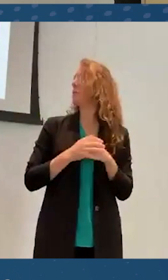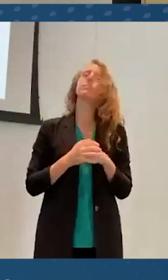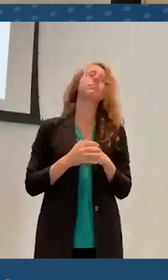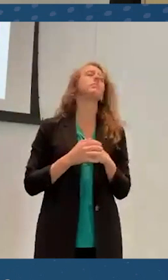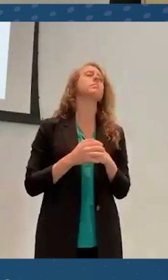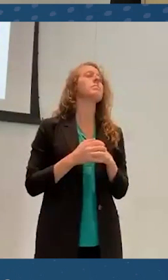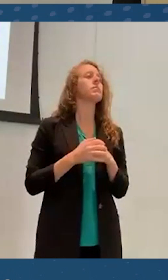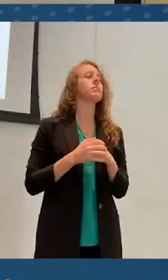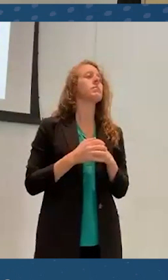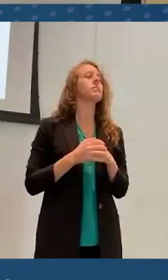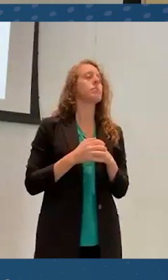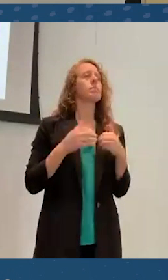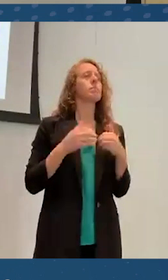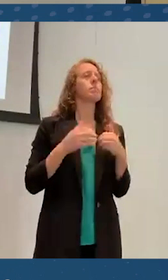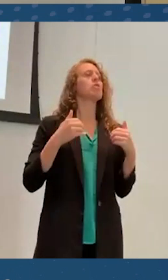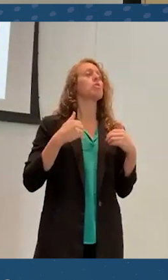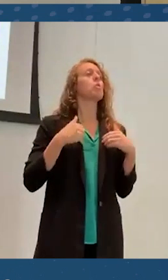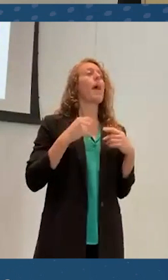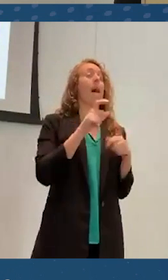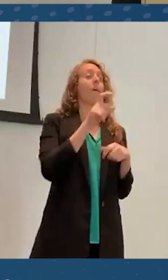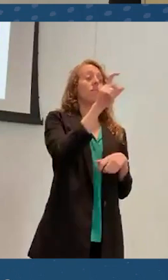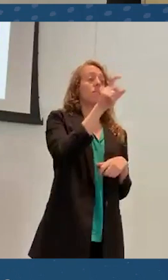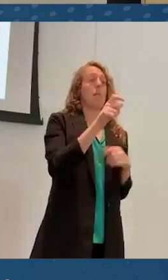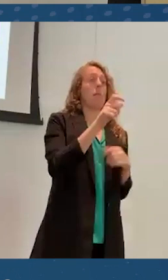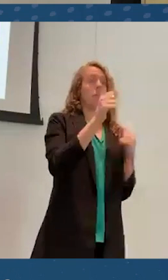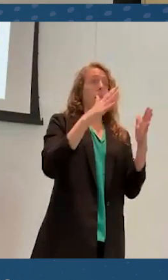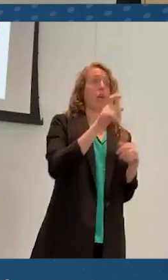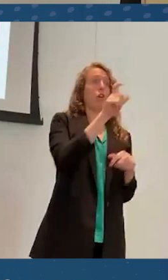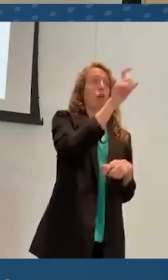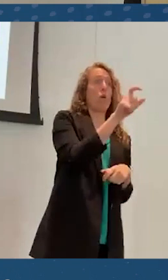behind the player's movements, instead of being directly tied to them.